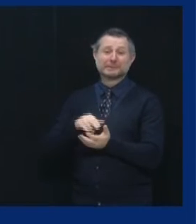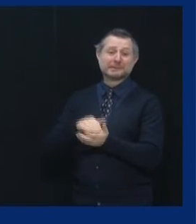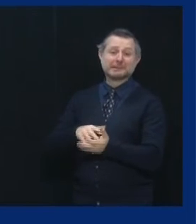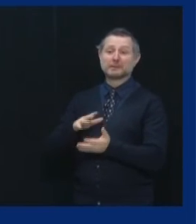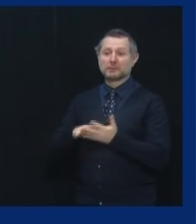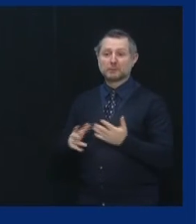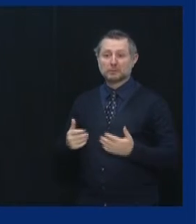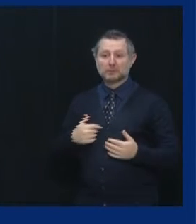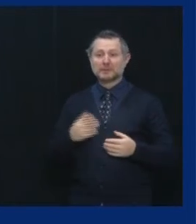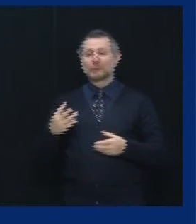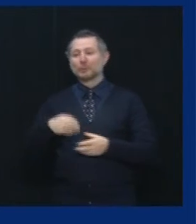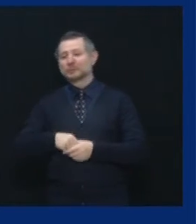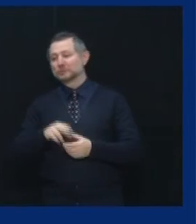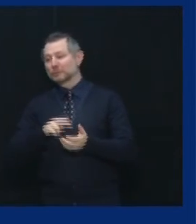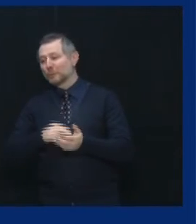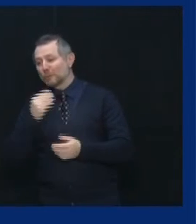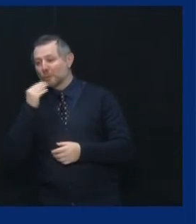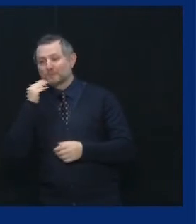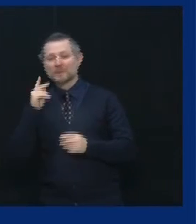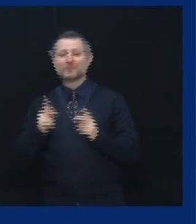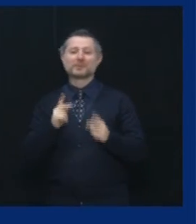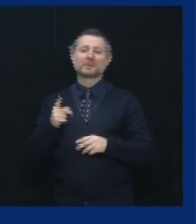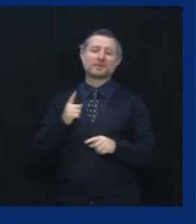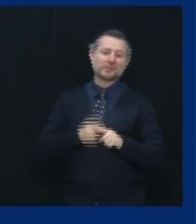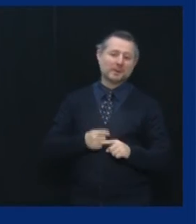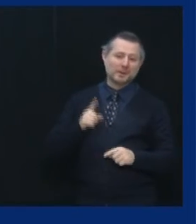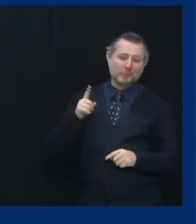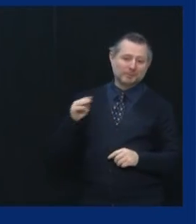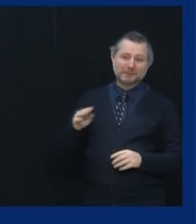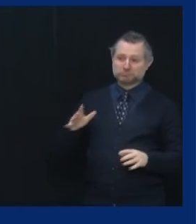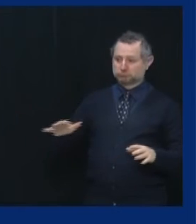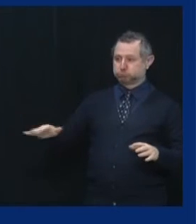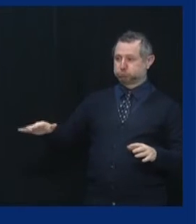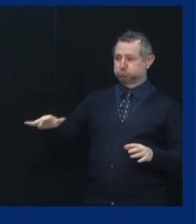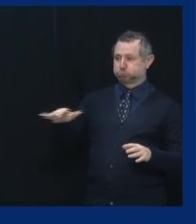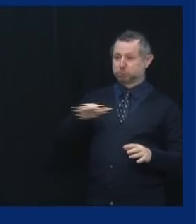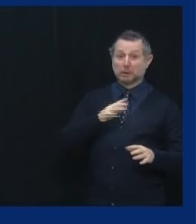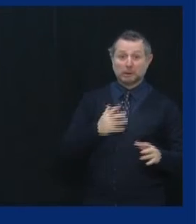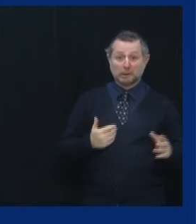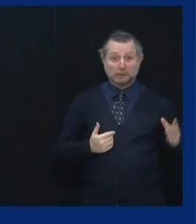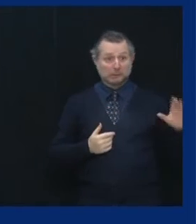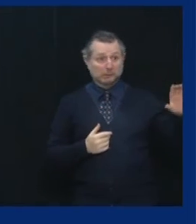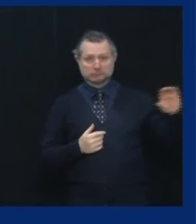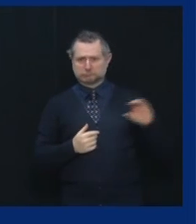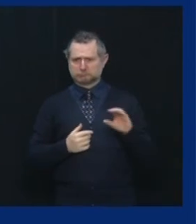WE HAVE 2 MILLION HEALTH CARE